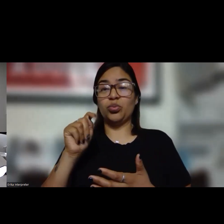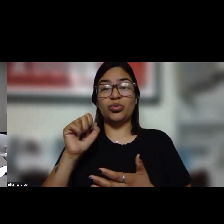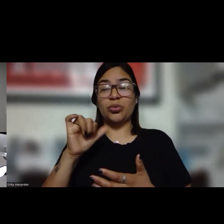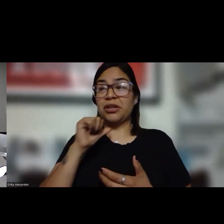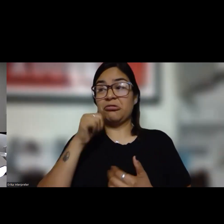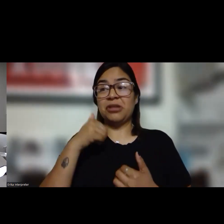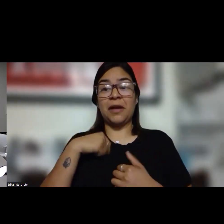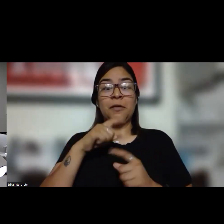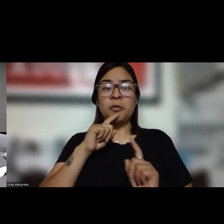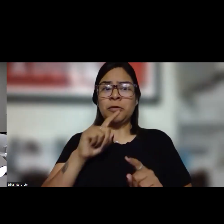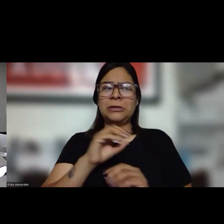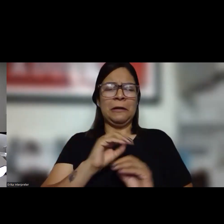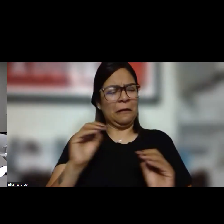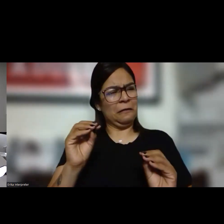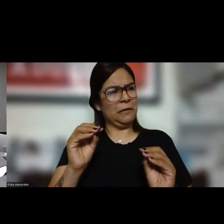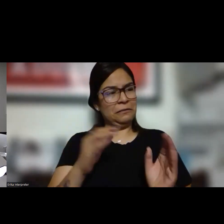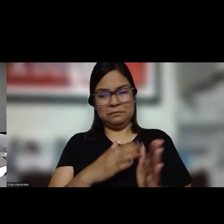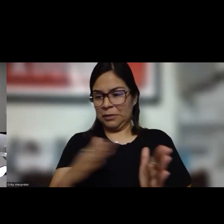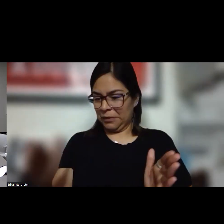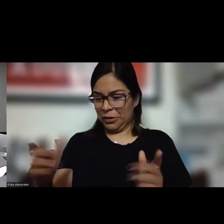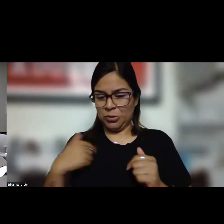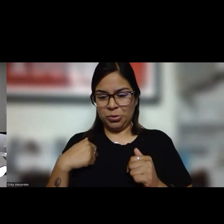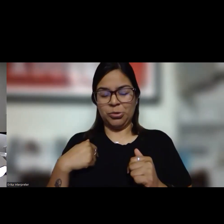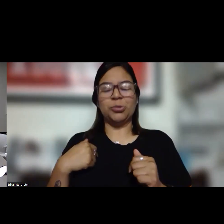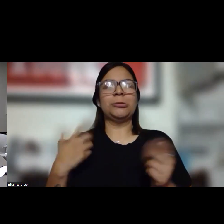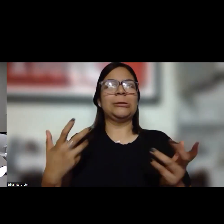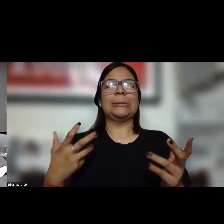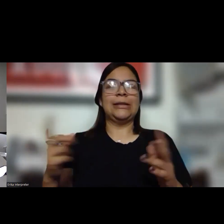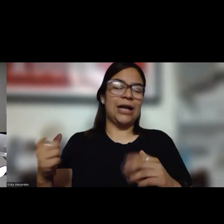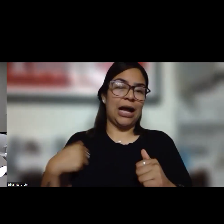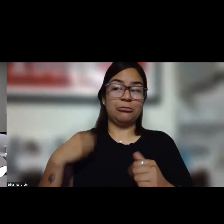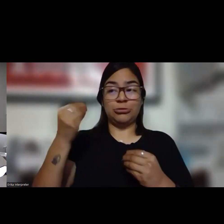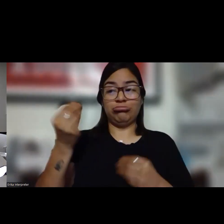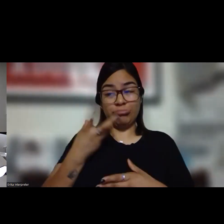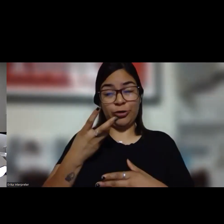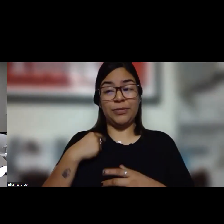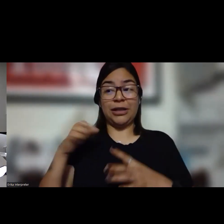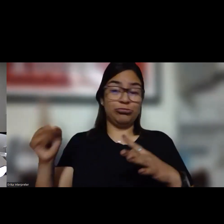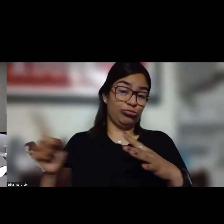of any type I was just asked uh this morning to join join the meeting today so uh if there's